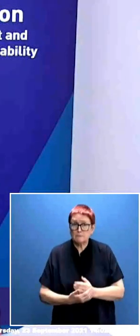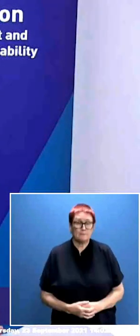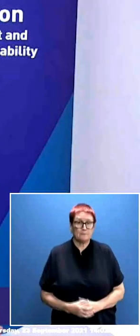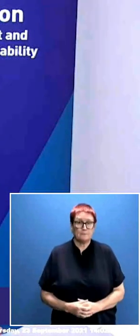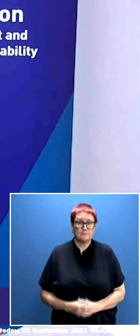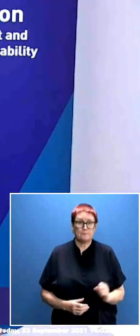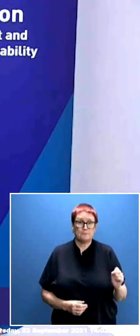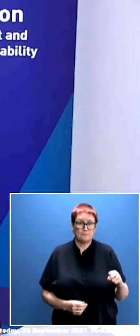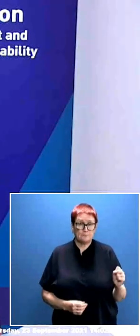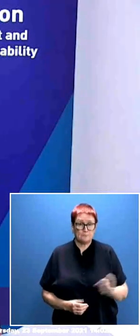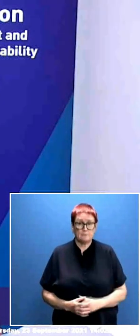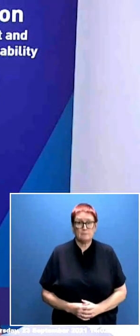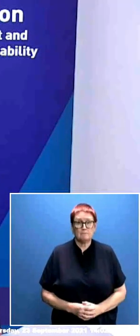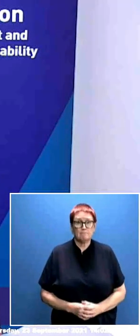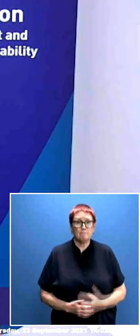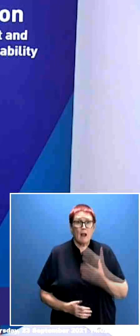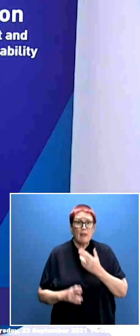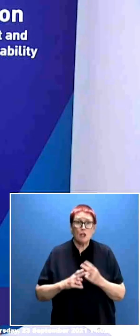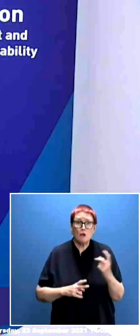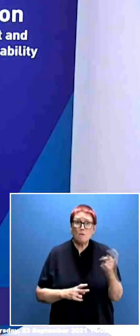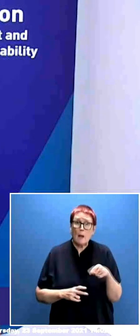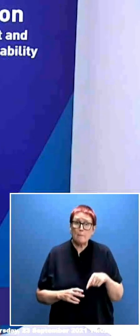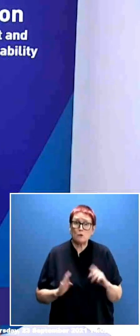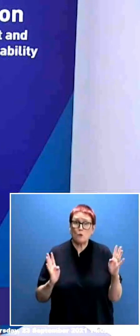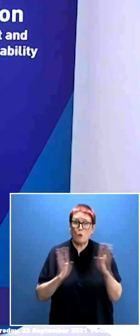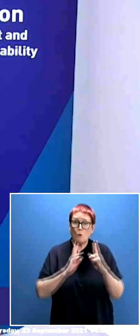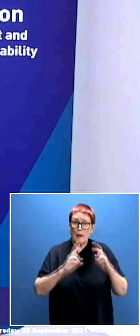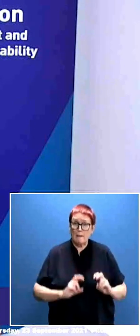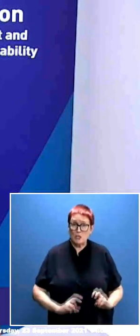Yes, well, thank you very much for coming to the Royal Commission to give evidence.